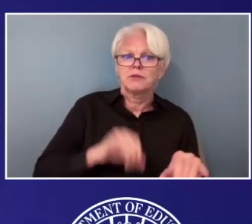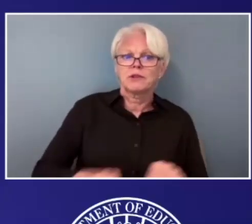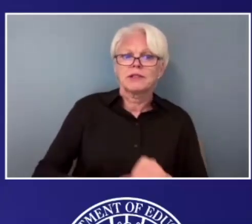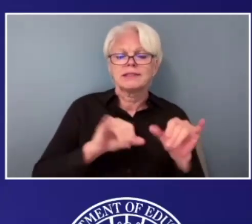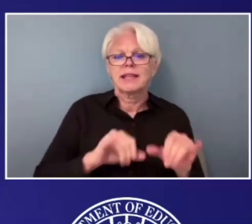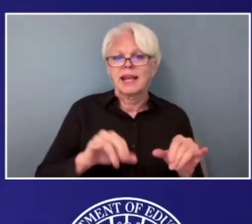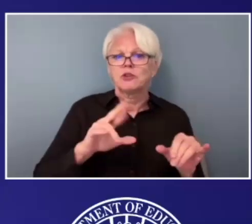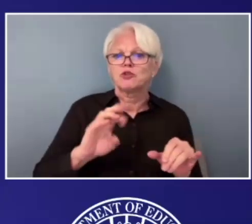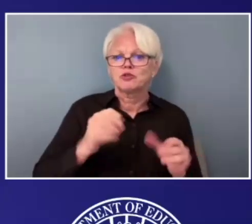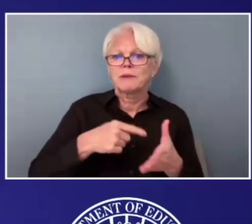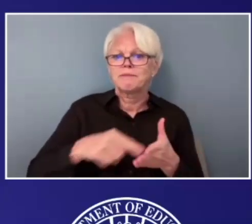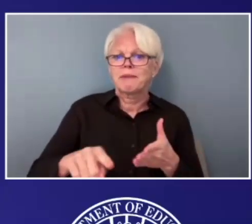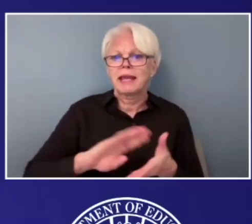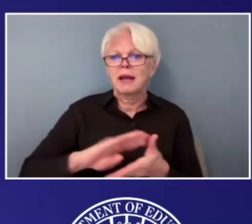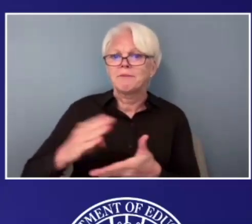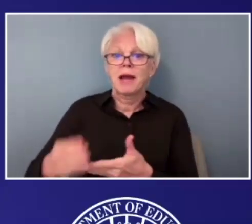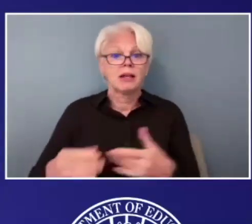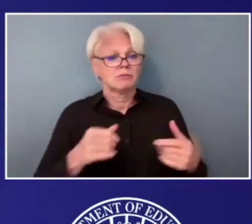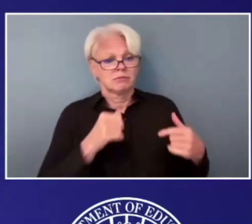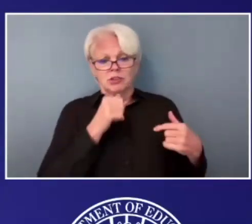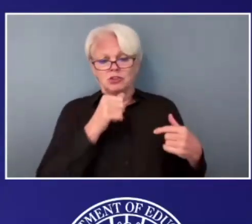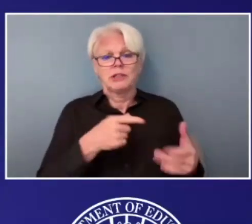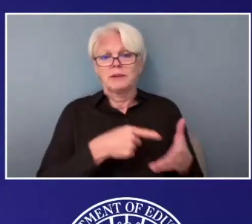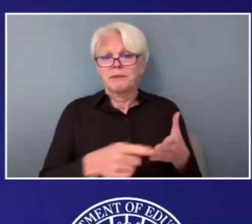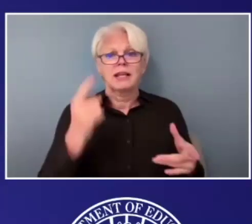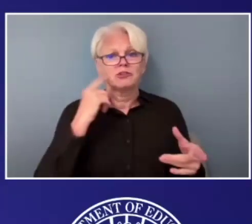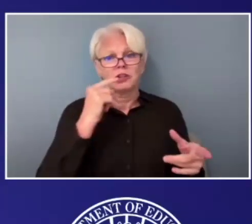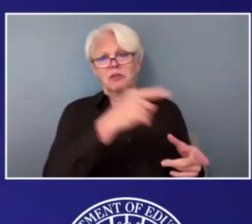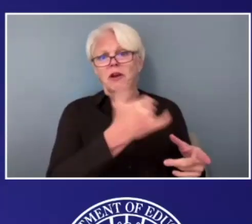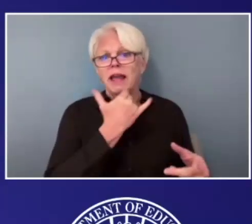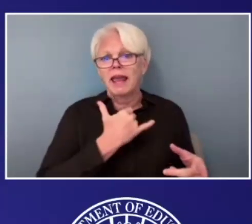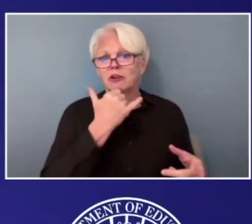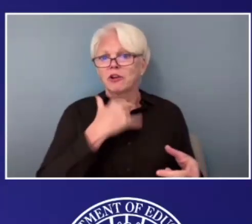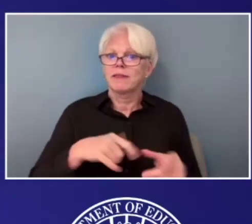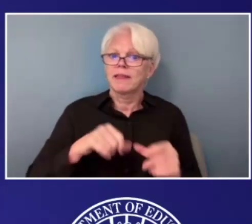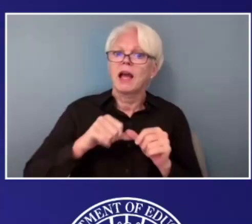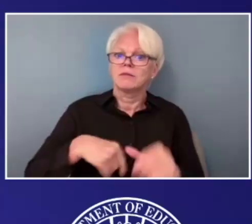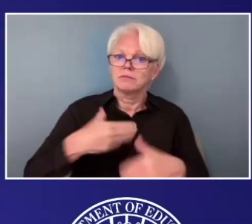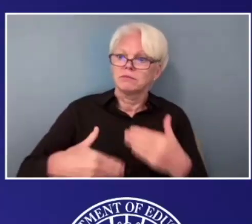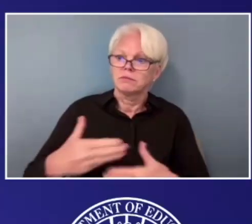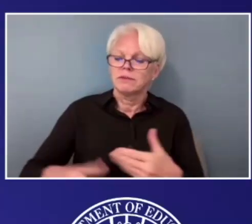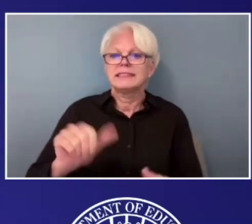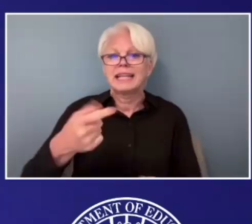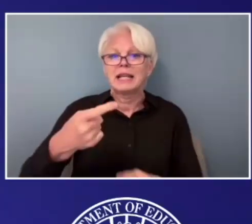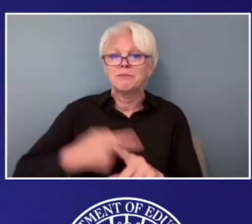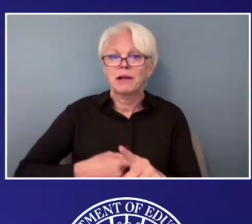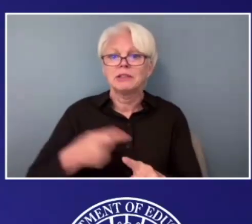Robyn did not pay because she believed it to be an error. This went on for ten months. Robyn called the servicer.